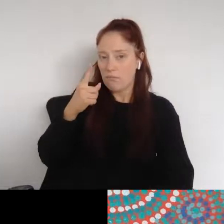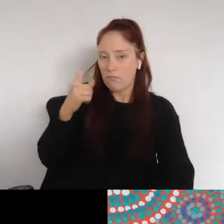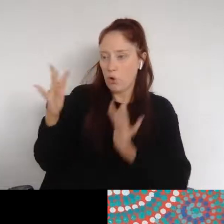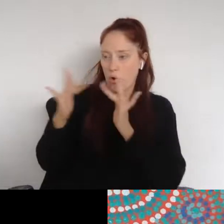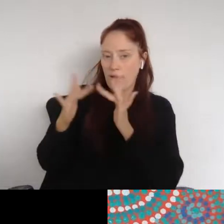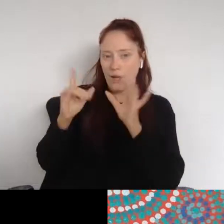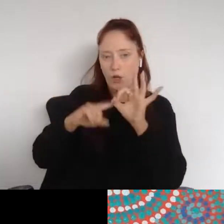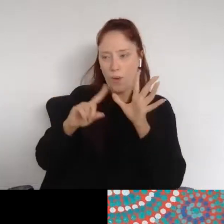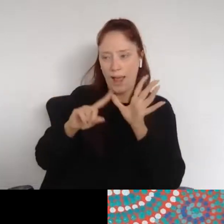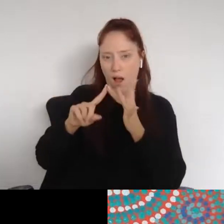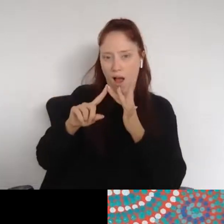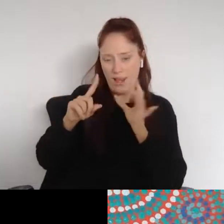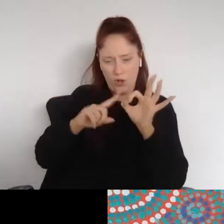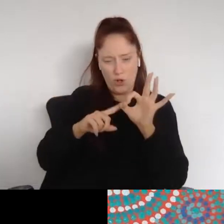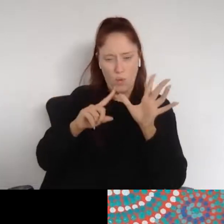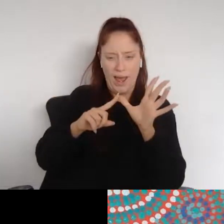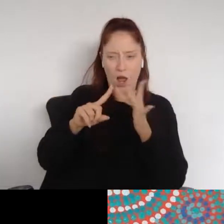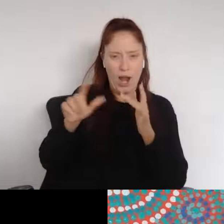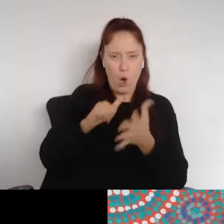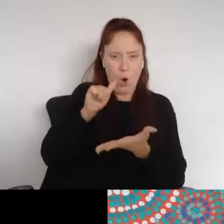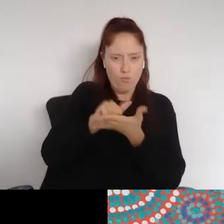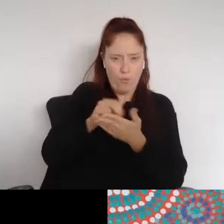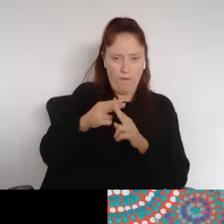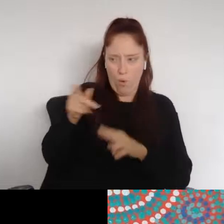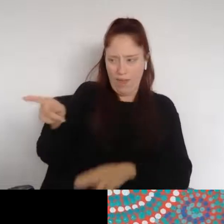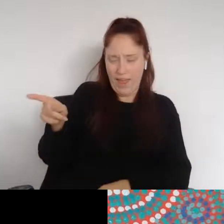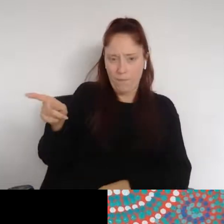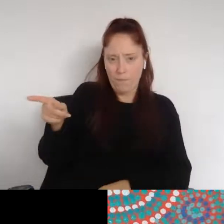Dayne: Another great question. There are other services out there that do,